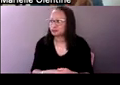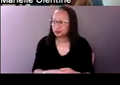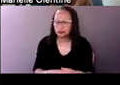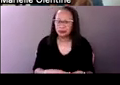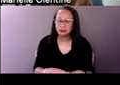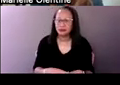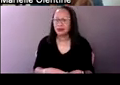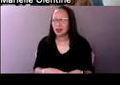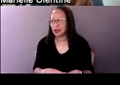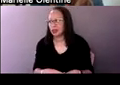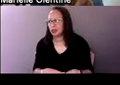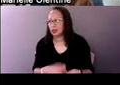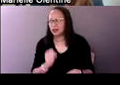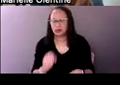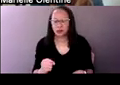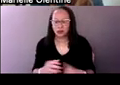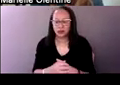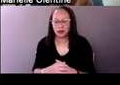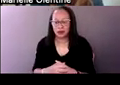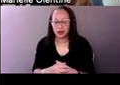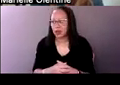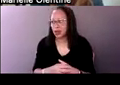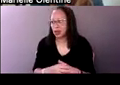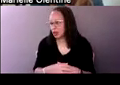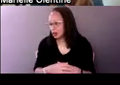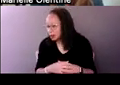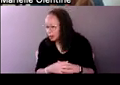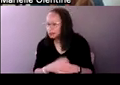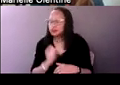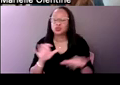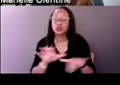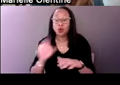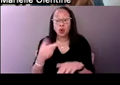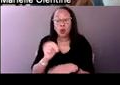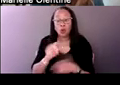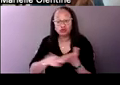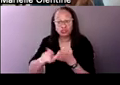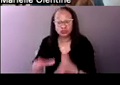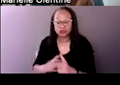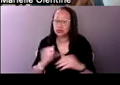ask questions like: Hey, does anyone know about X festival? What's been your experience?